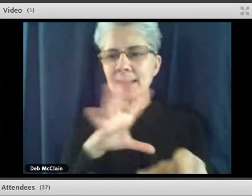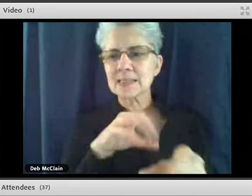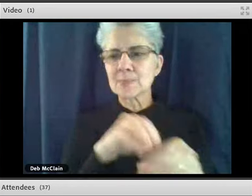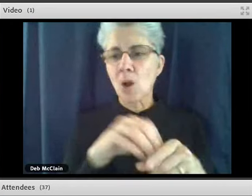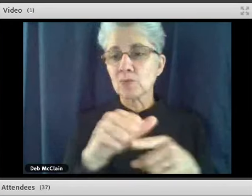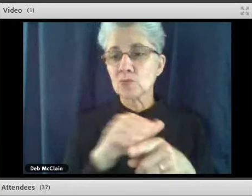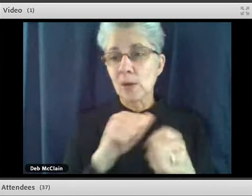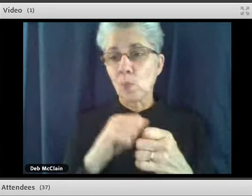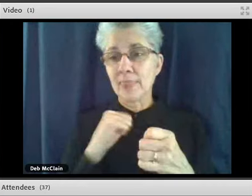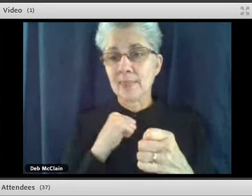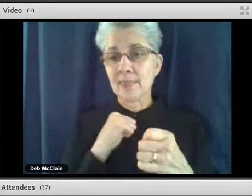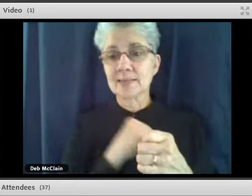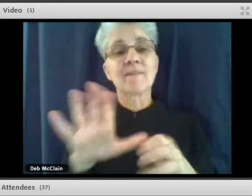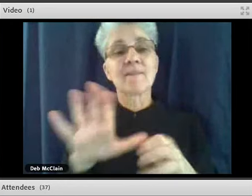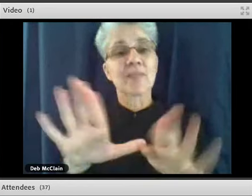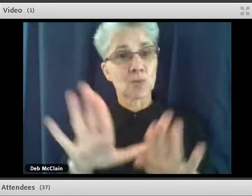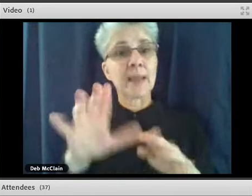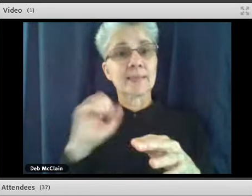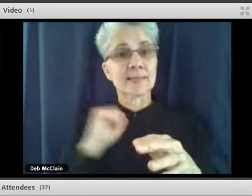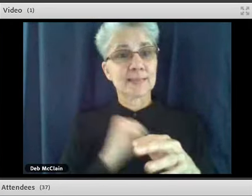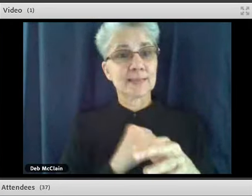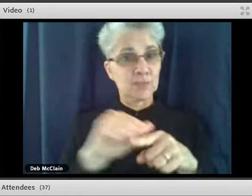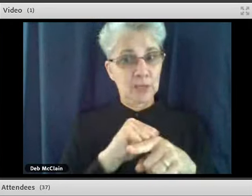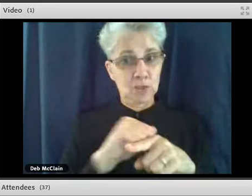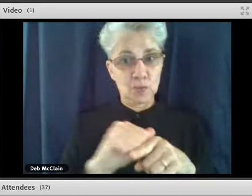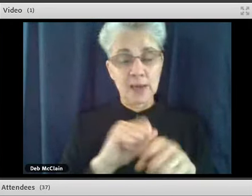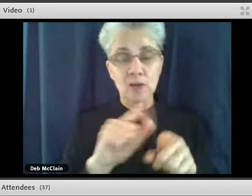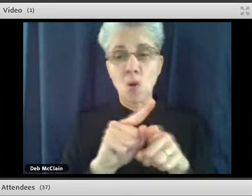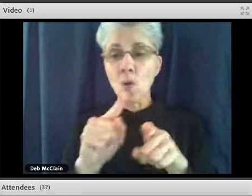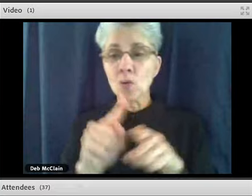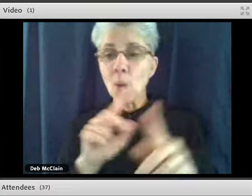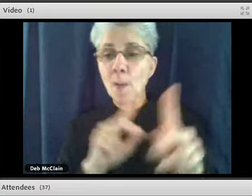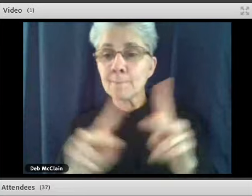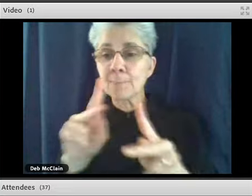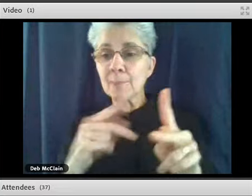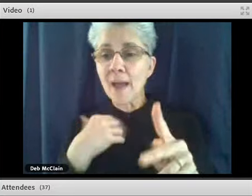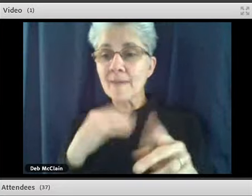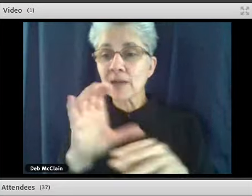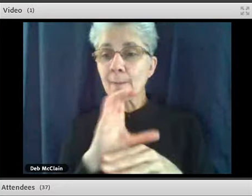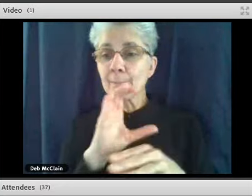and the IT resources. That is part of the training of the staff." Well, that's great, that your staff is being trained.